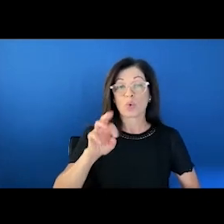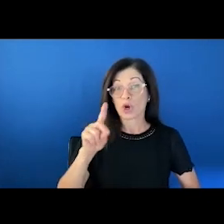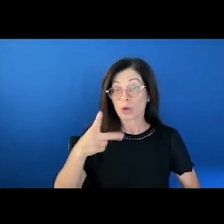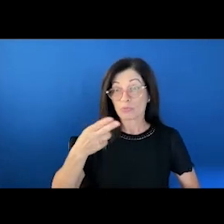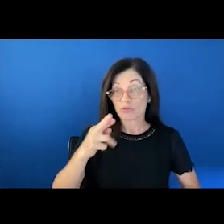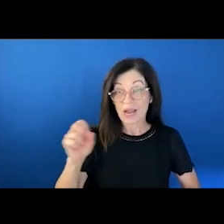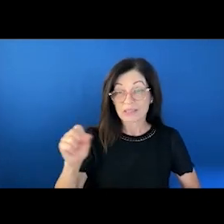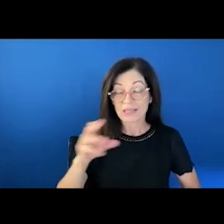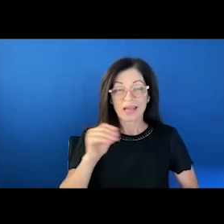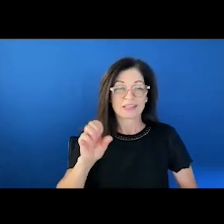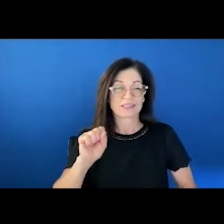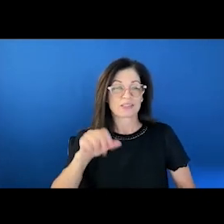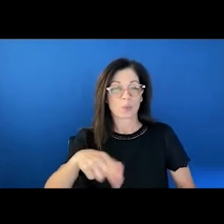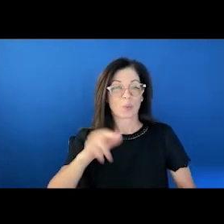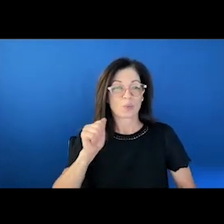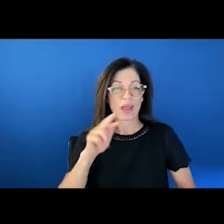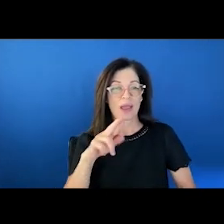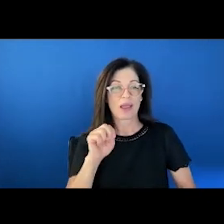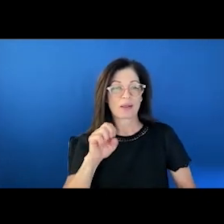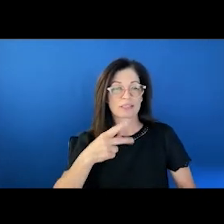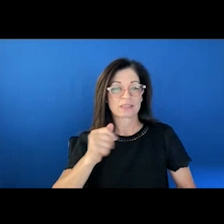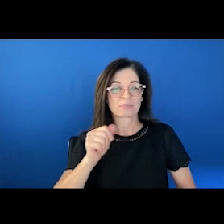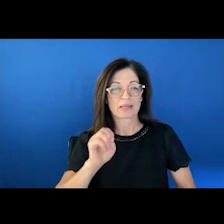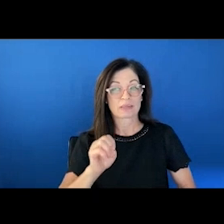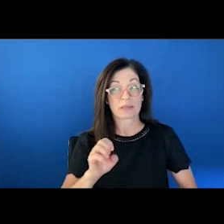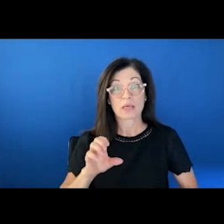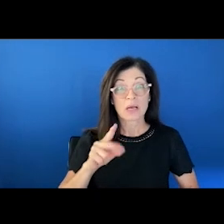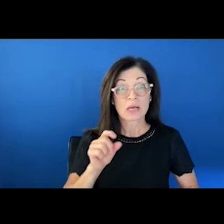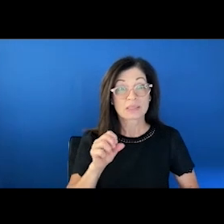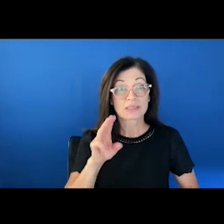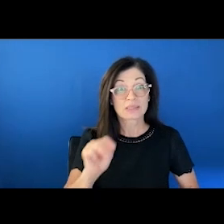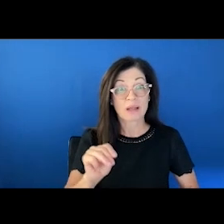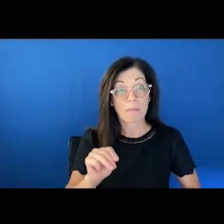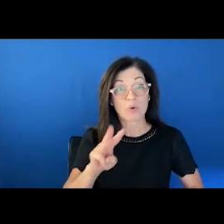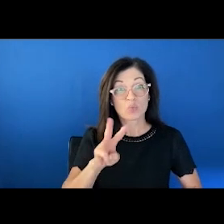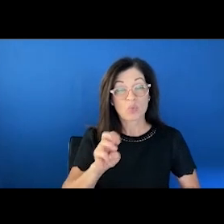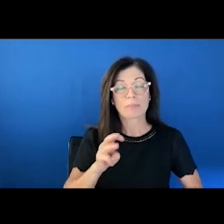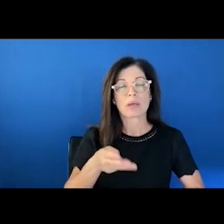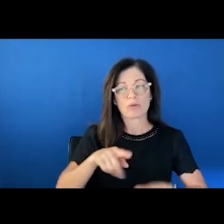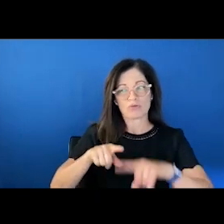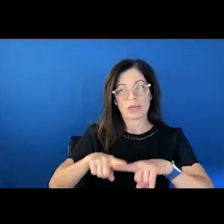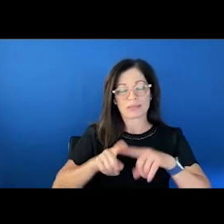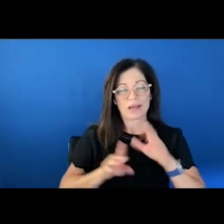A custom-built website relies on a developer to update content, while a CMS generally allows